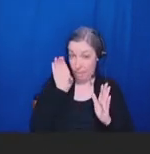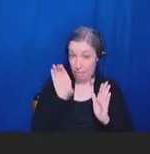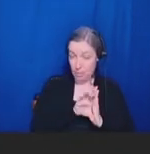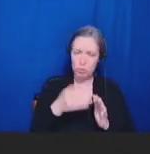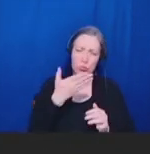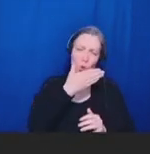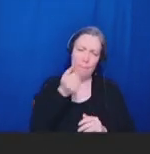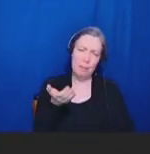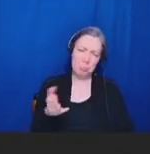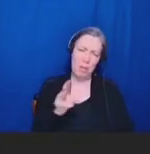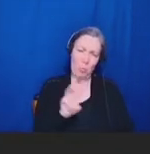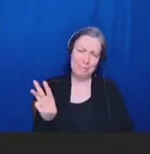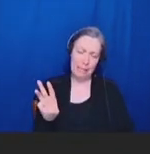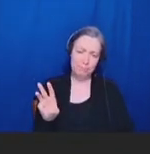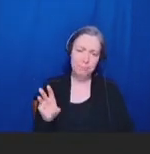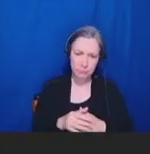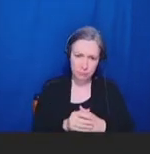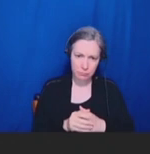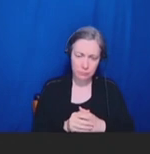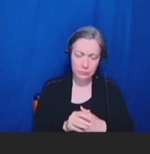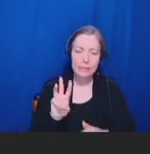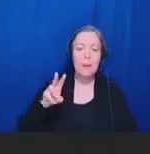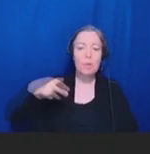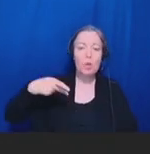want to take a closer look wpchange.org.